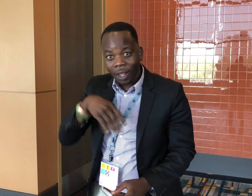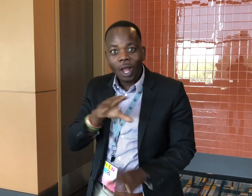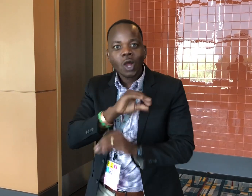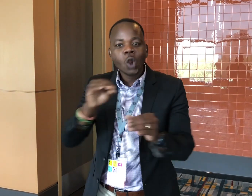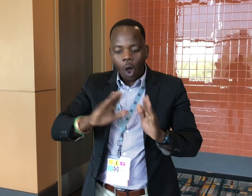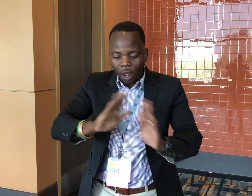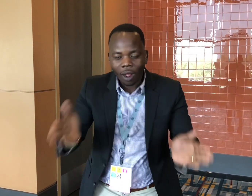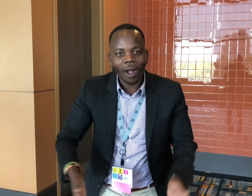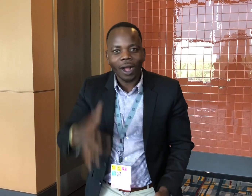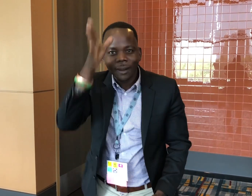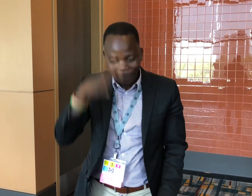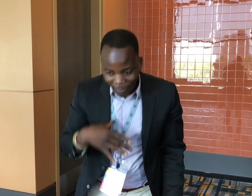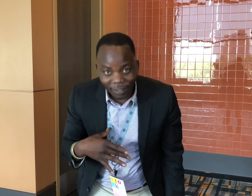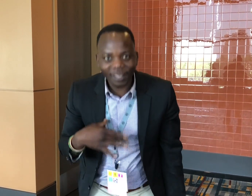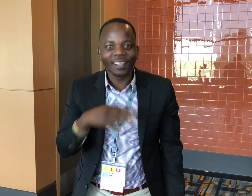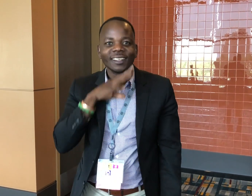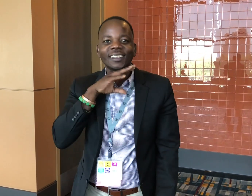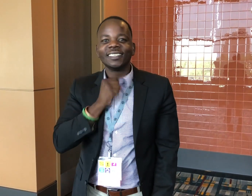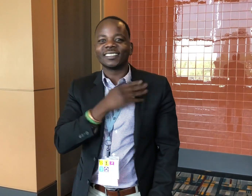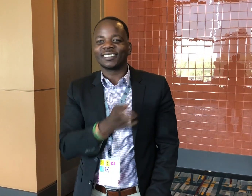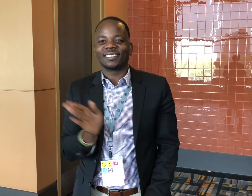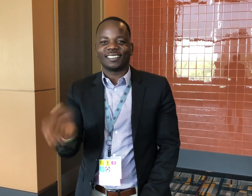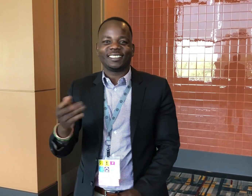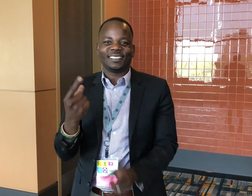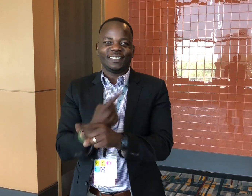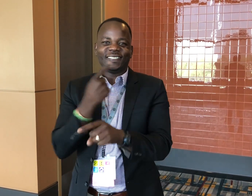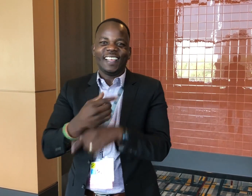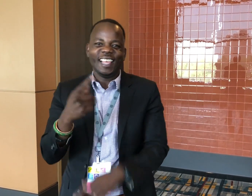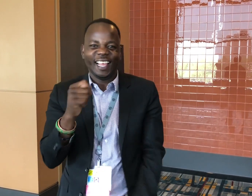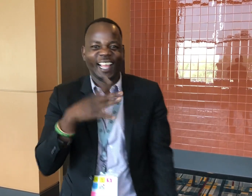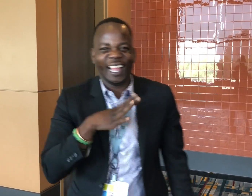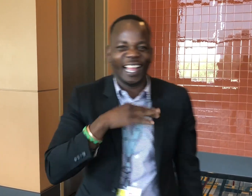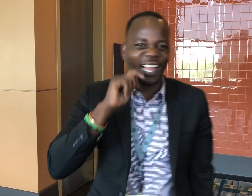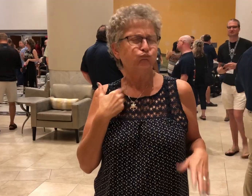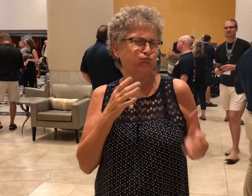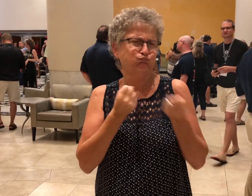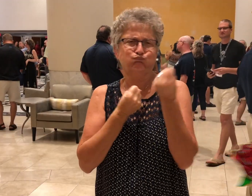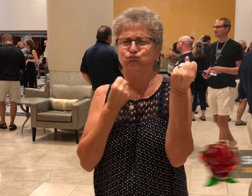It doesn’t smell so awful since there’s no urinals for the men. We all go into a regular bathroom stall.